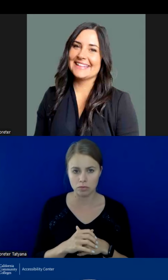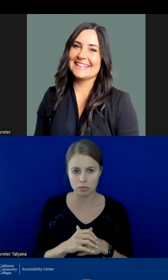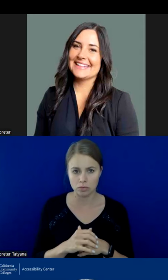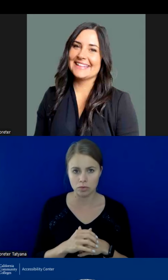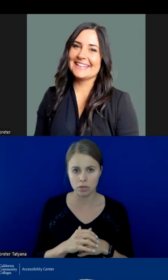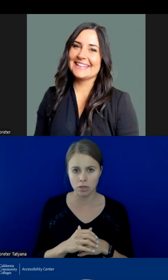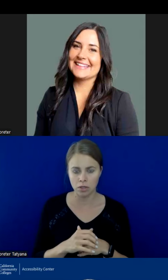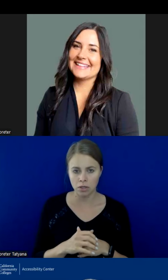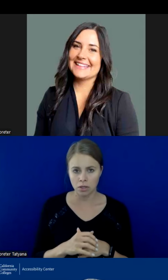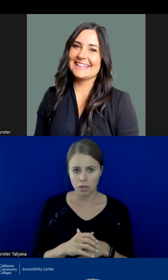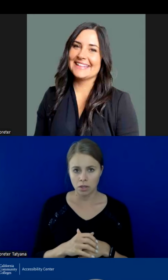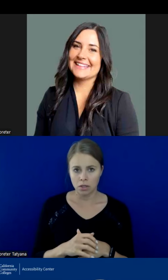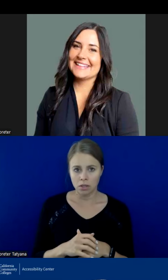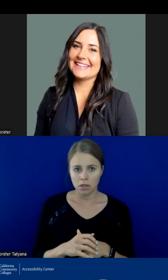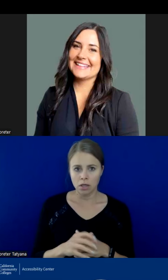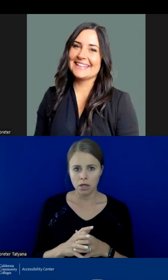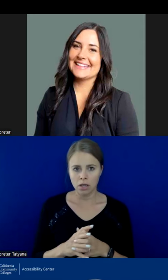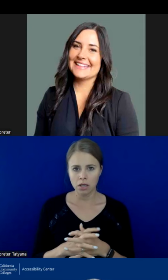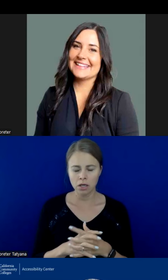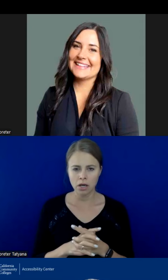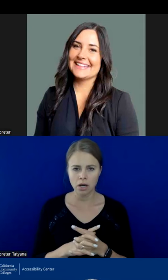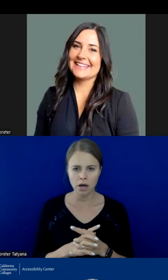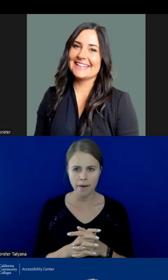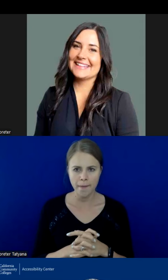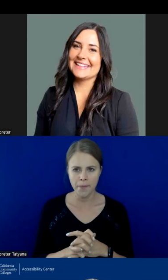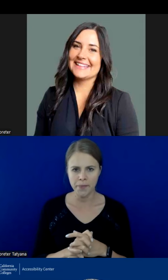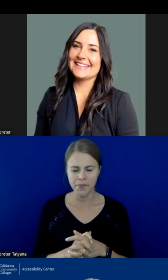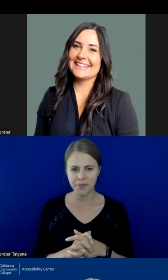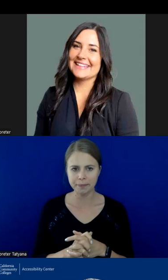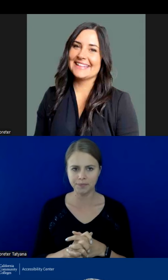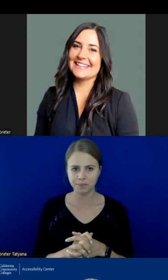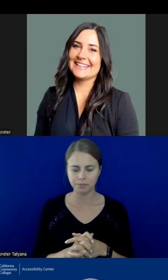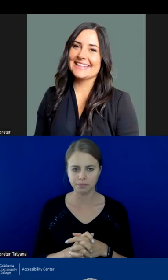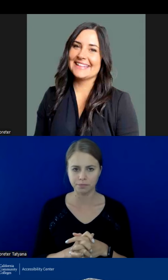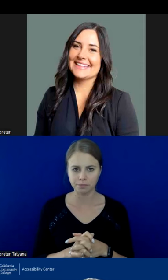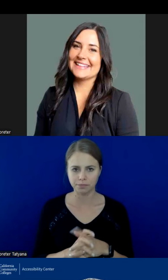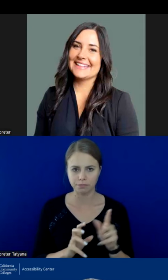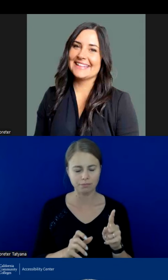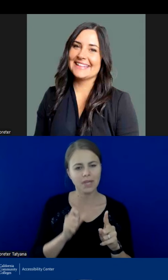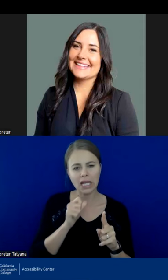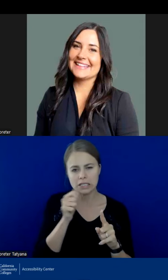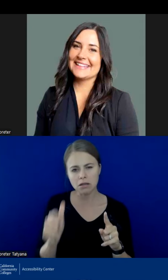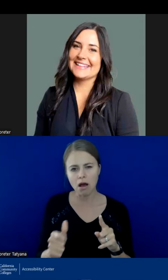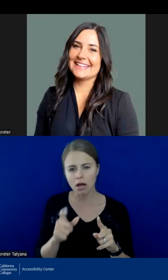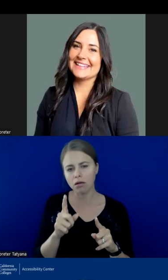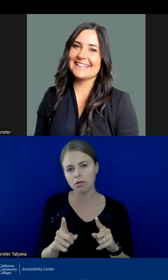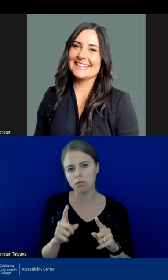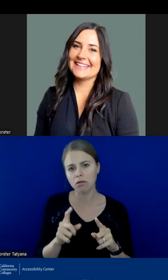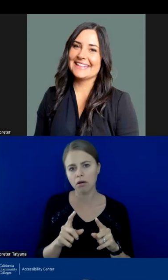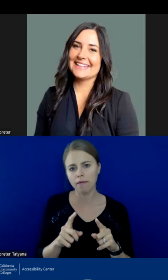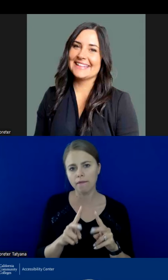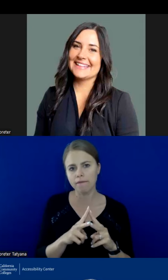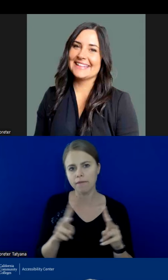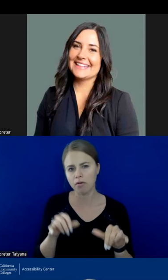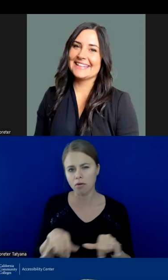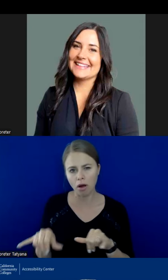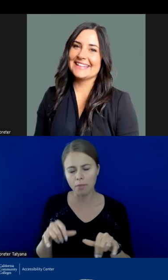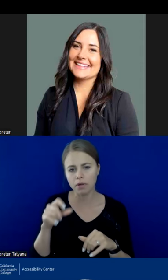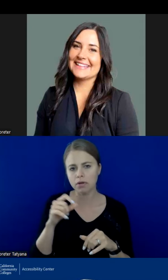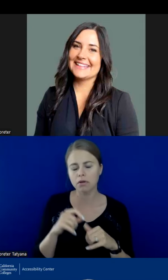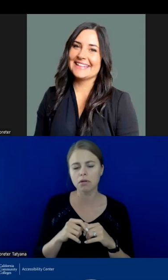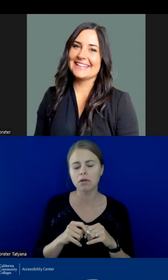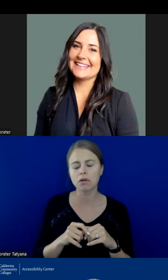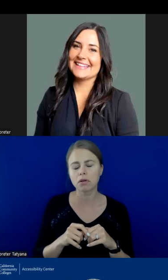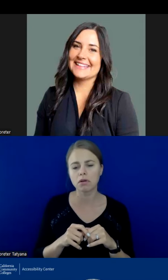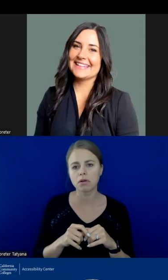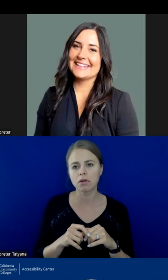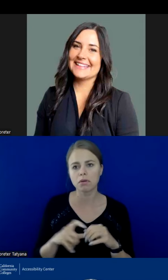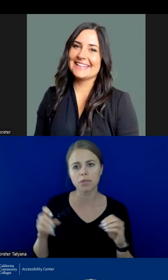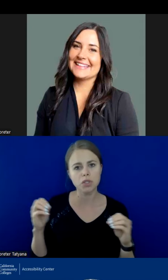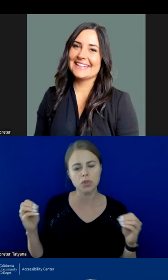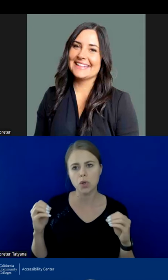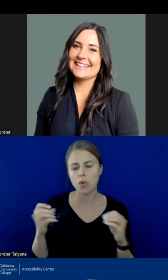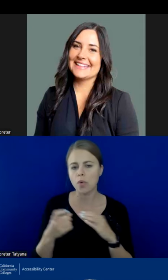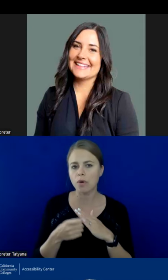And it's not very common because no automated checkers support